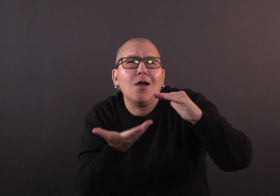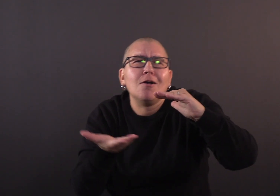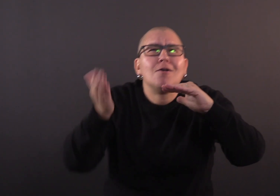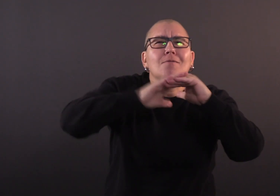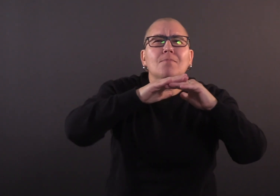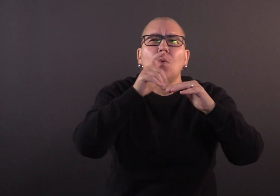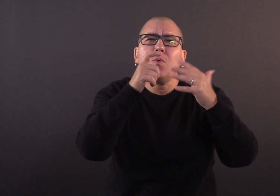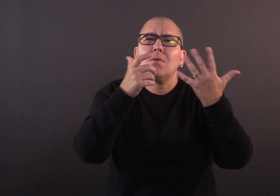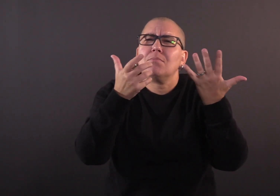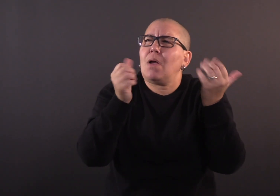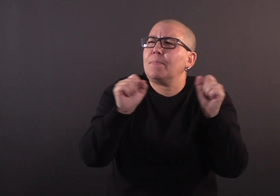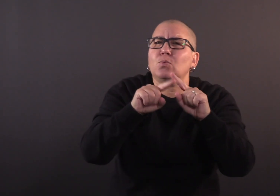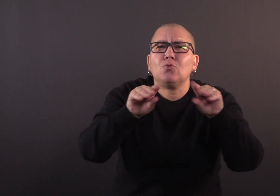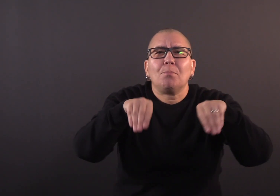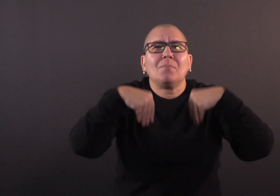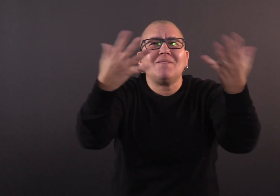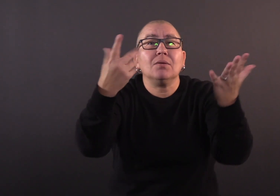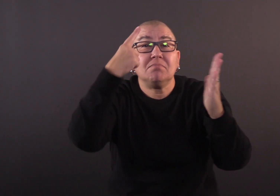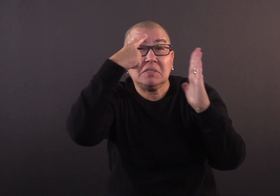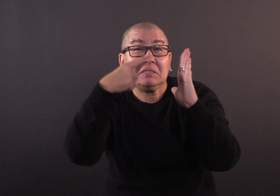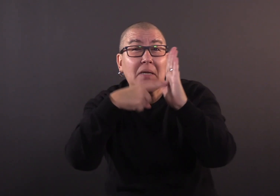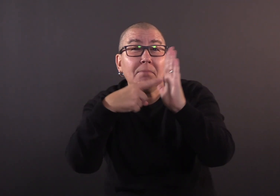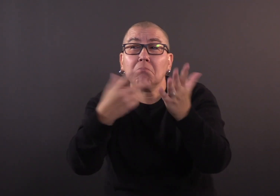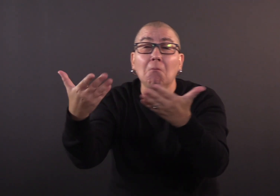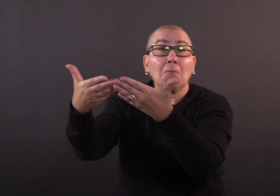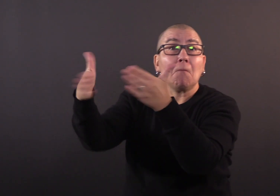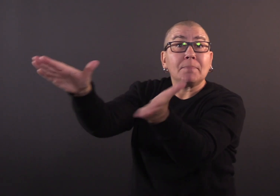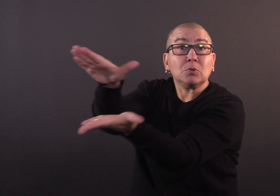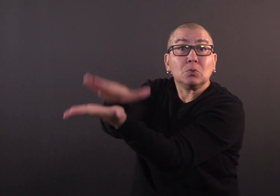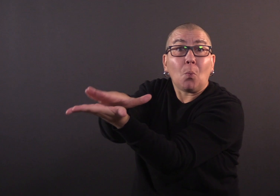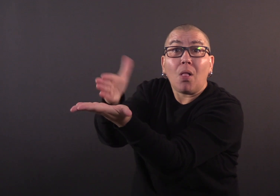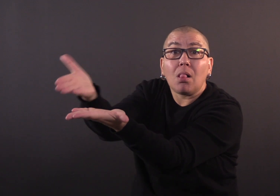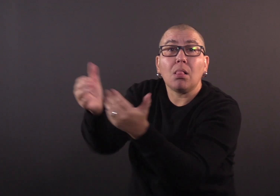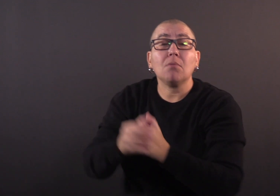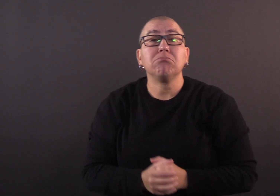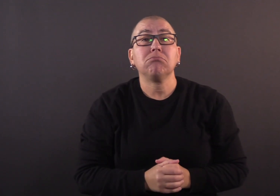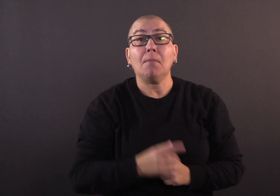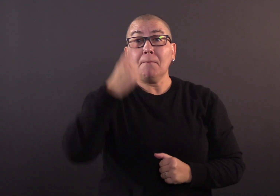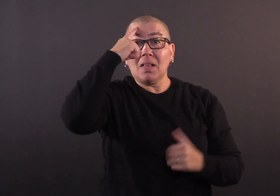with public schools to provide mental health workshops for students recuperating from the